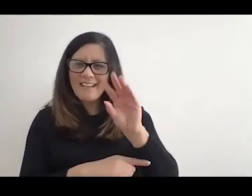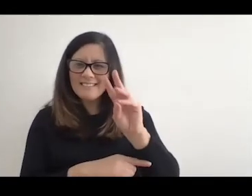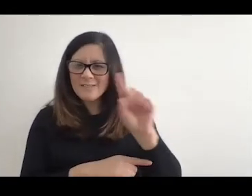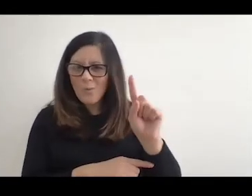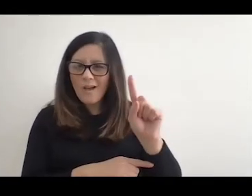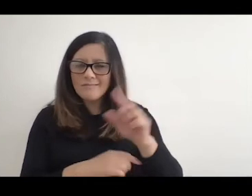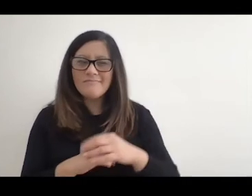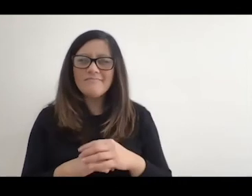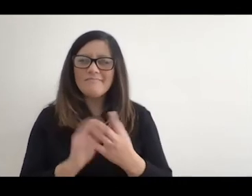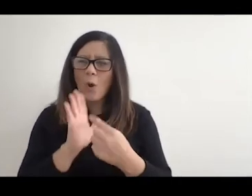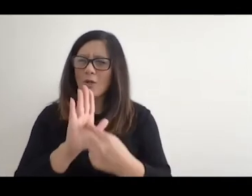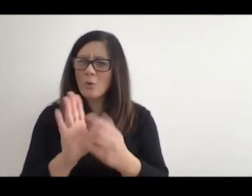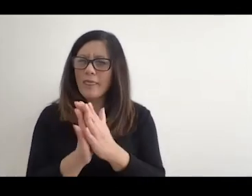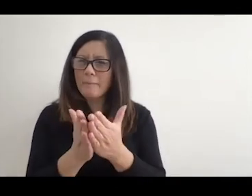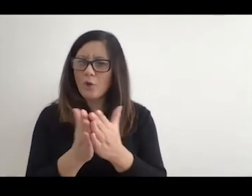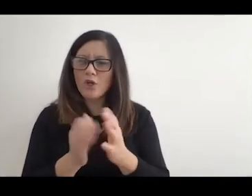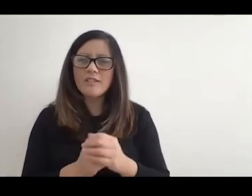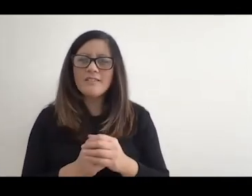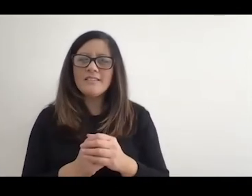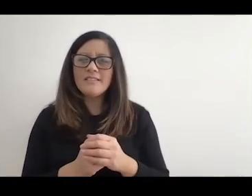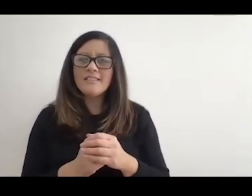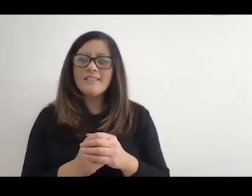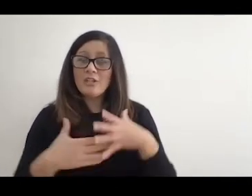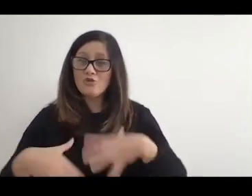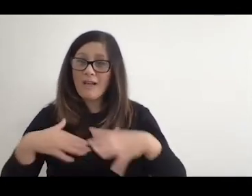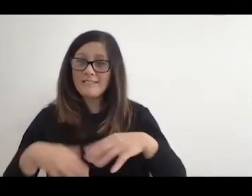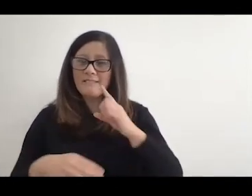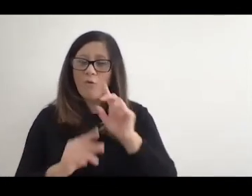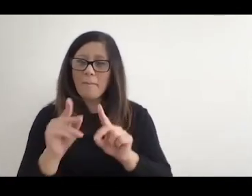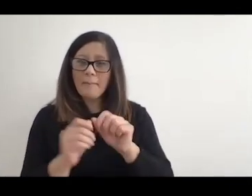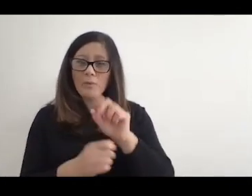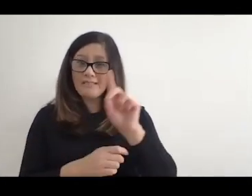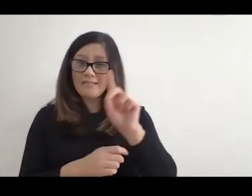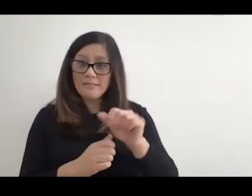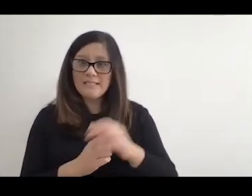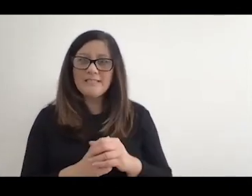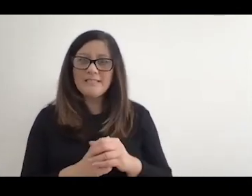but I want to show you this book 1961 we're talking about dressing with